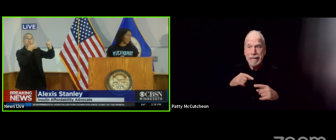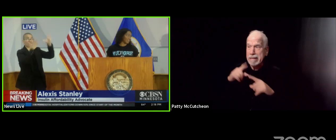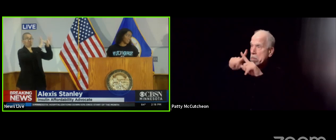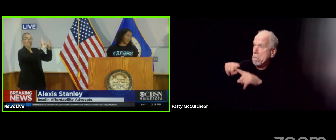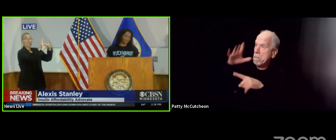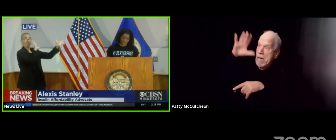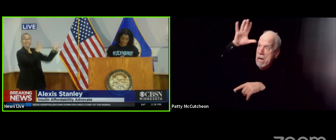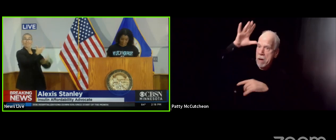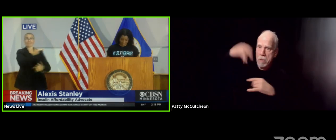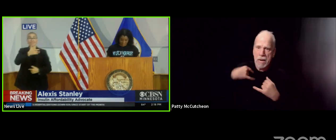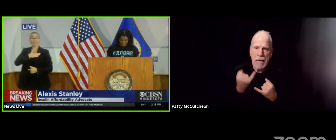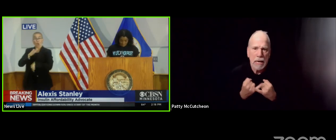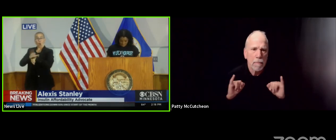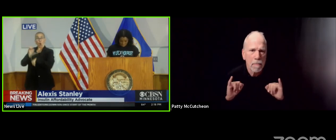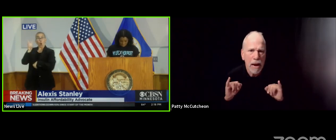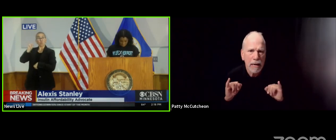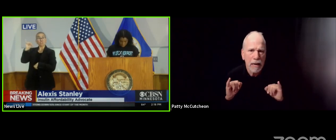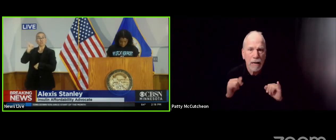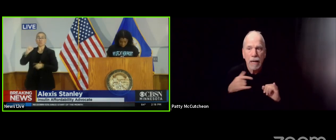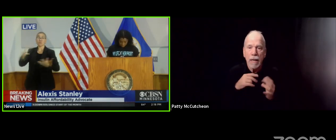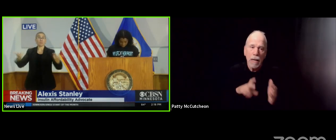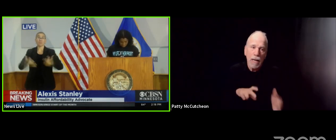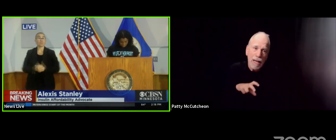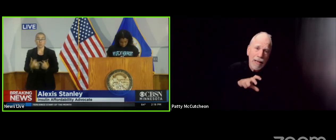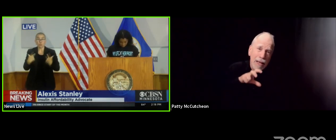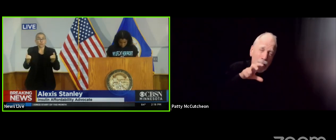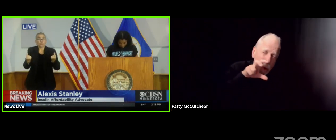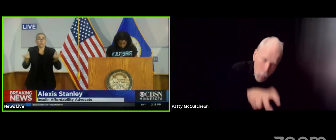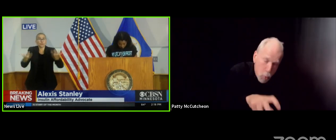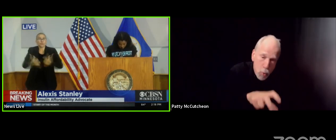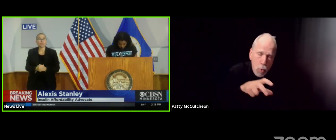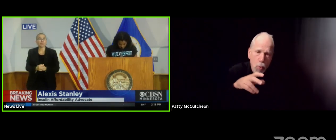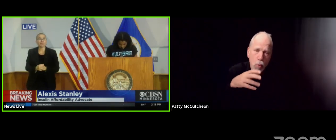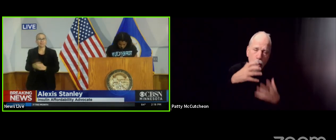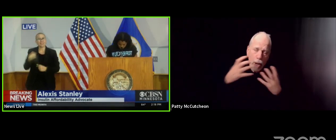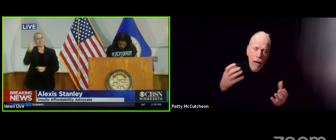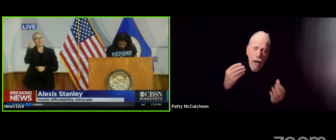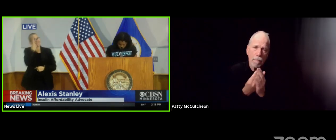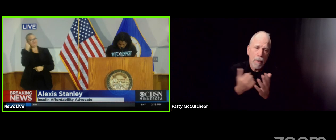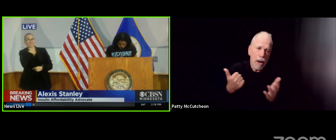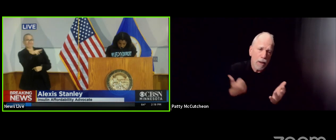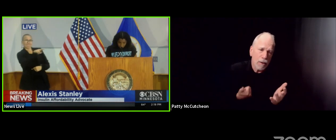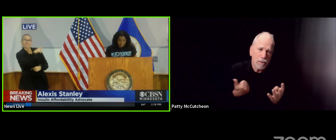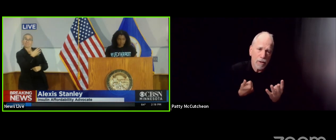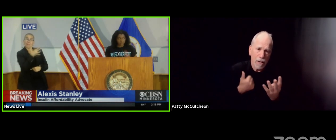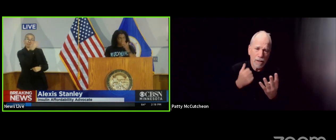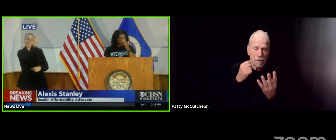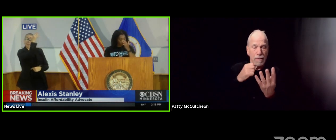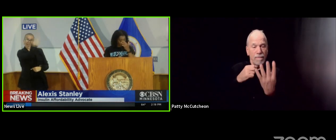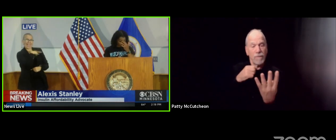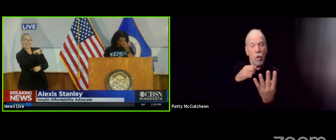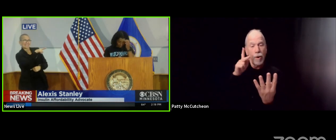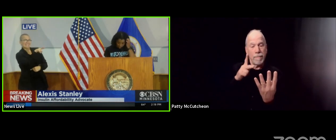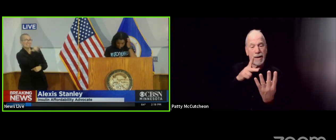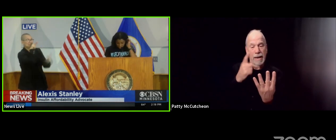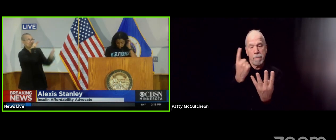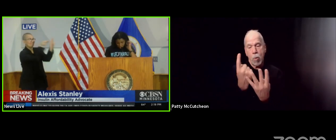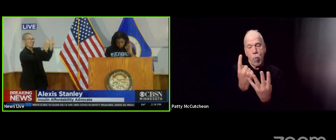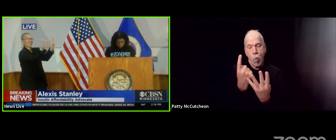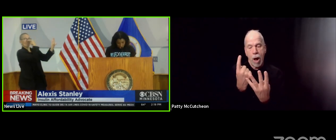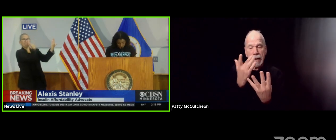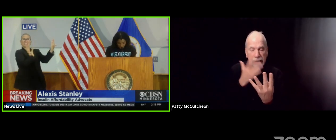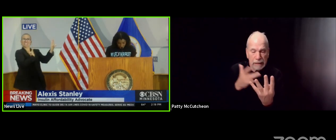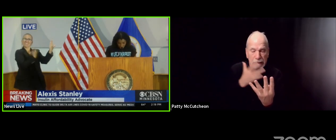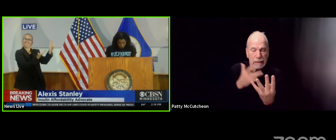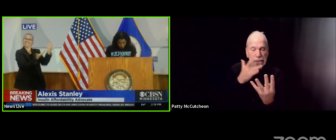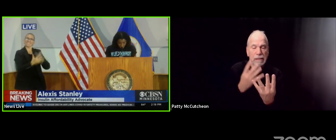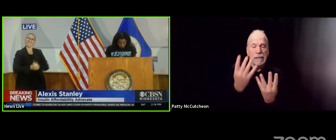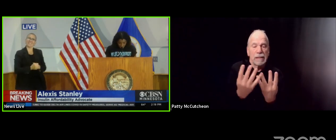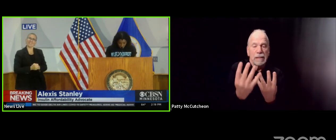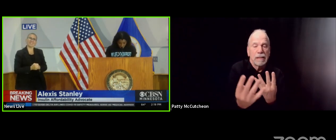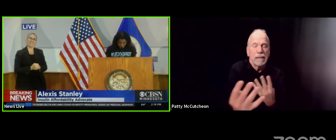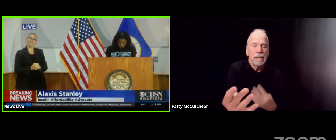TO NICOLE AND JAMES.